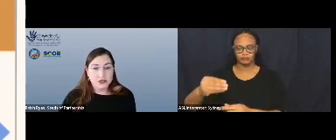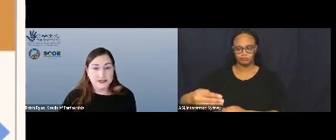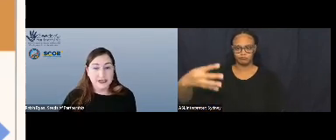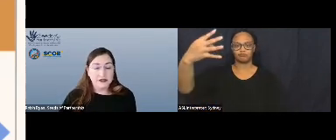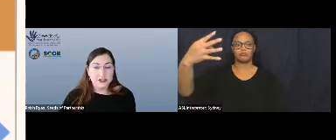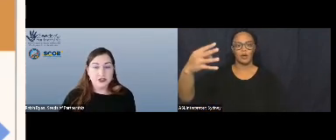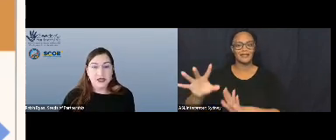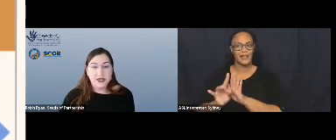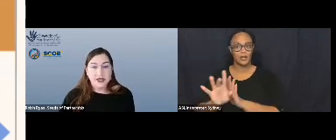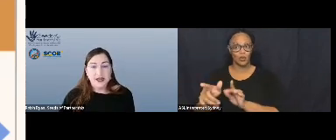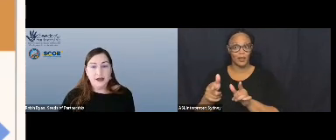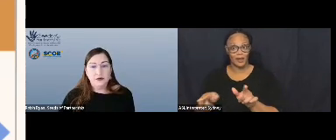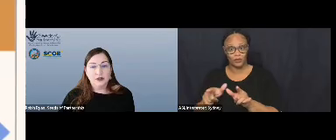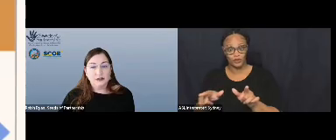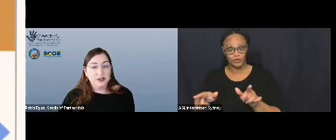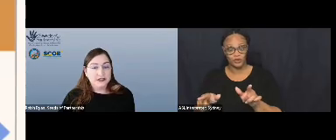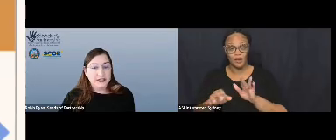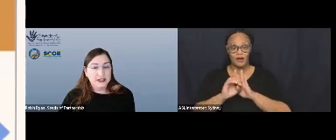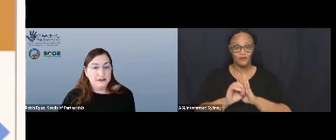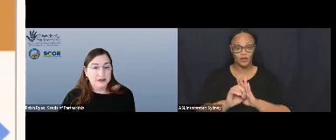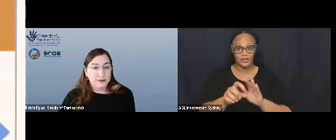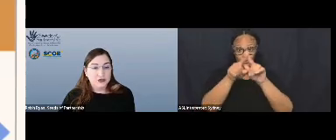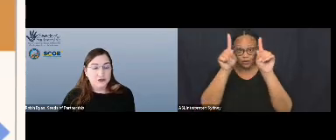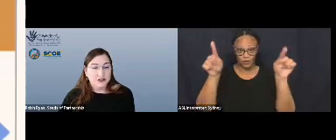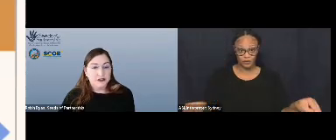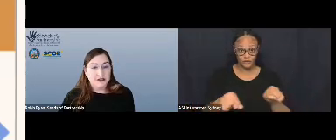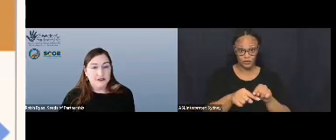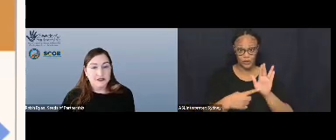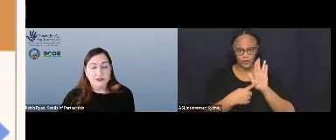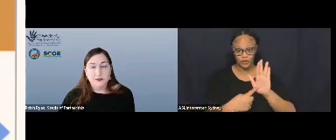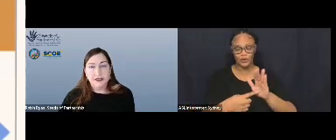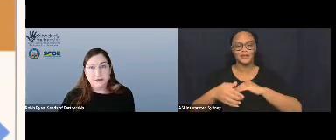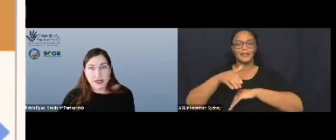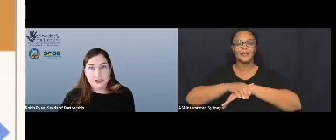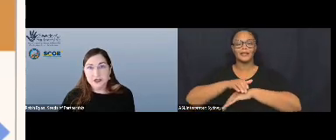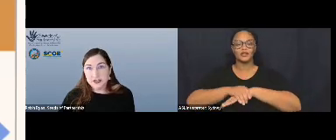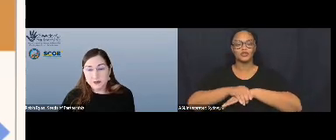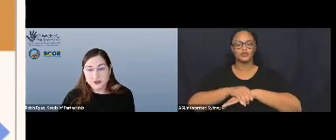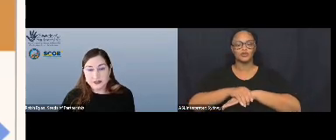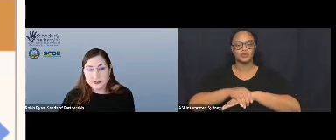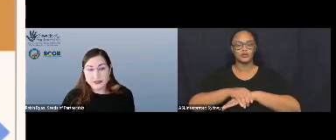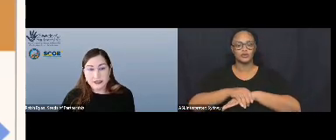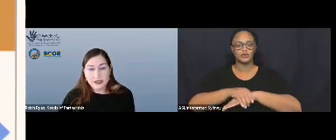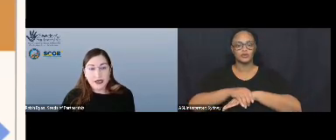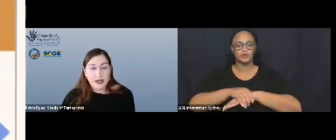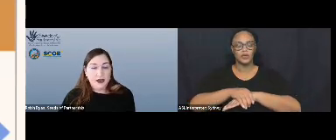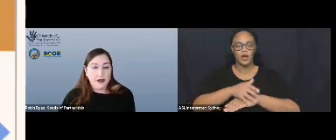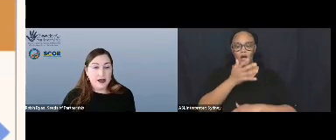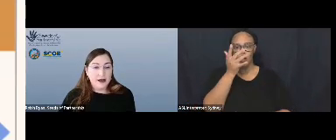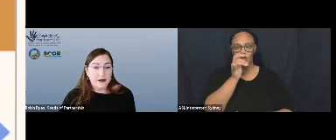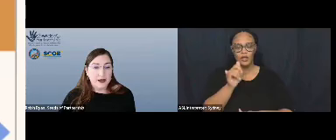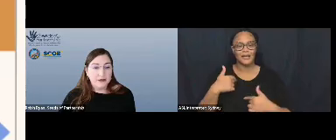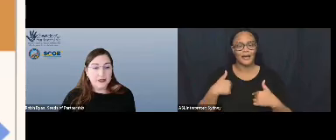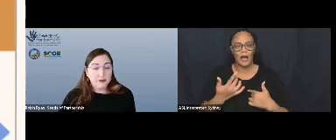language is English and what looks like if I'm choosing to display Spanish captions. I